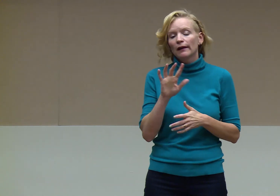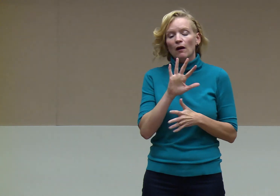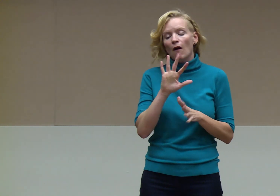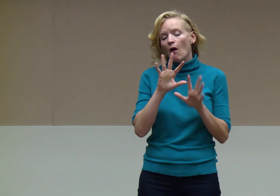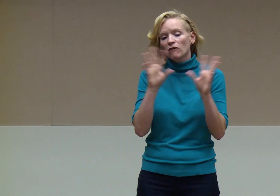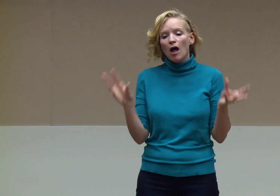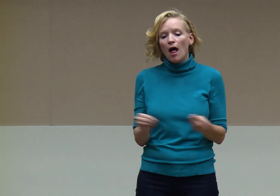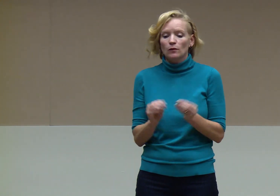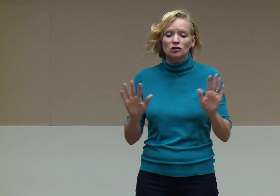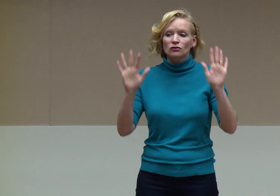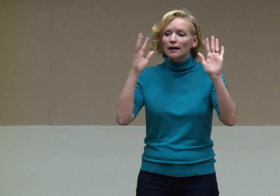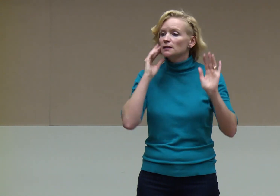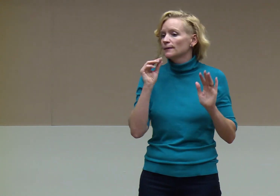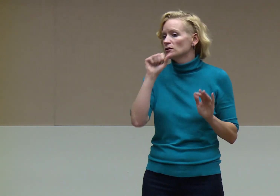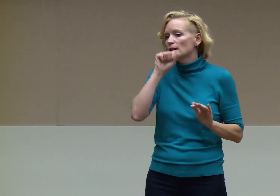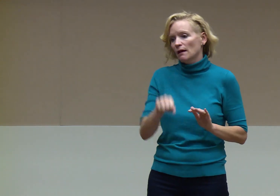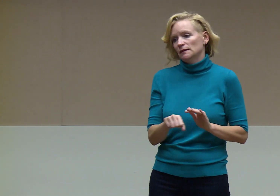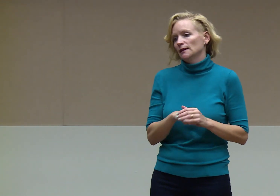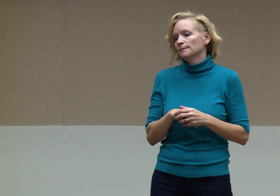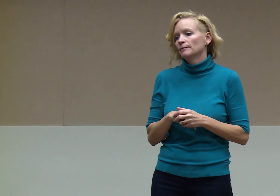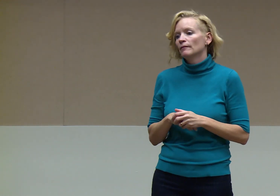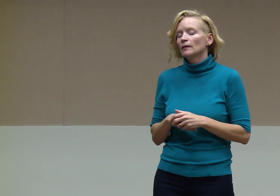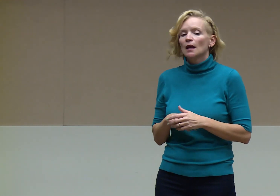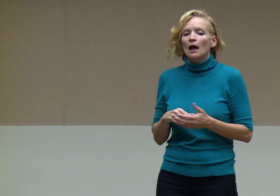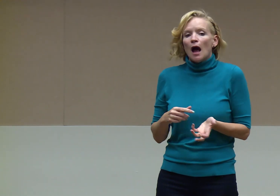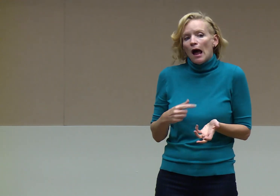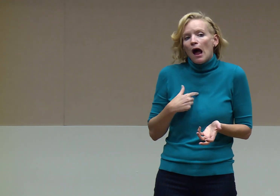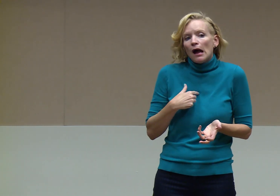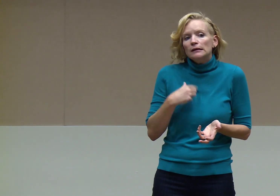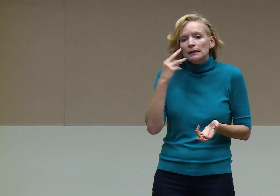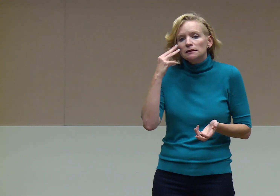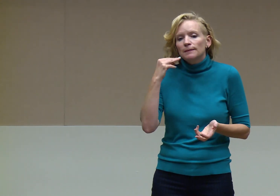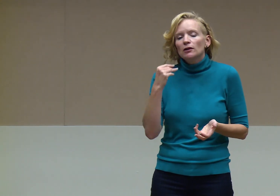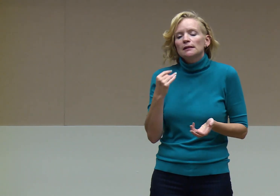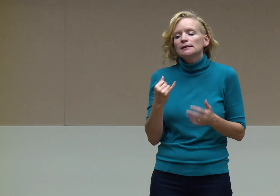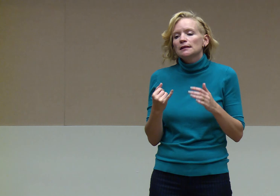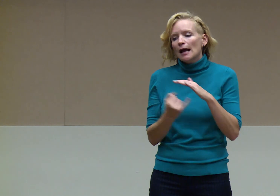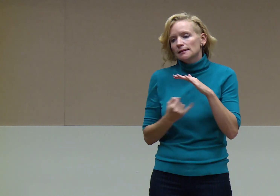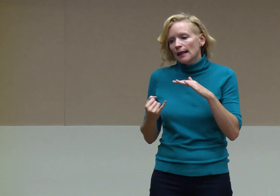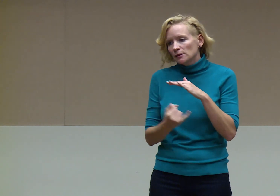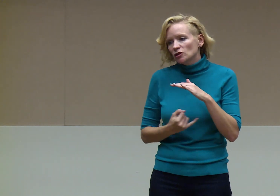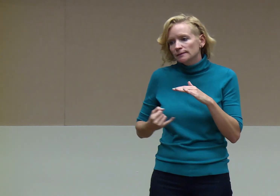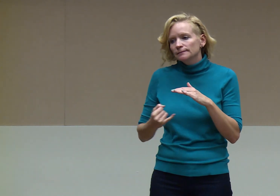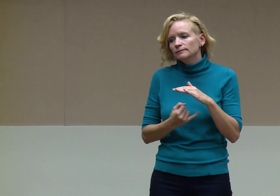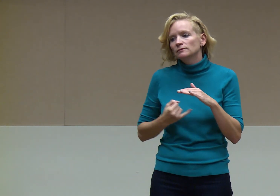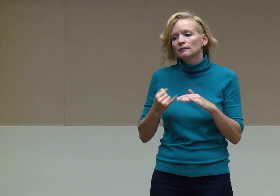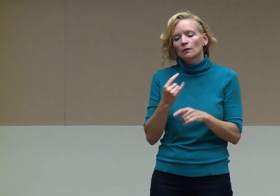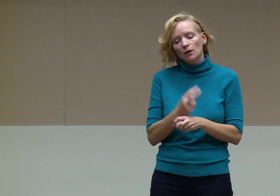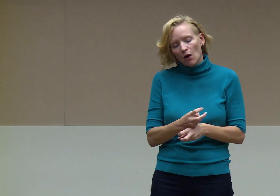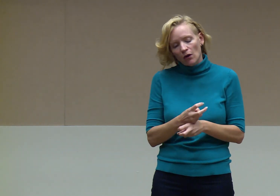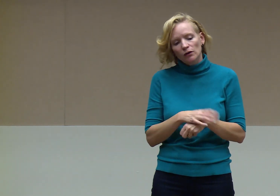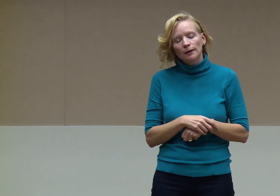And overall, it was truly a nice experience. I rather enjoyed myself. Of course, I did feel isolated